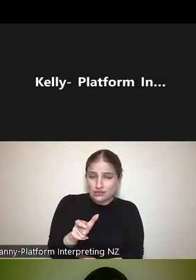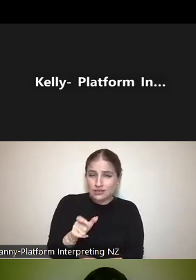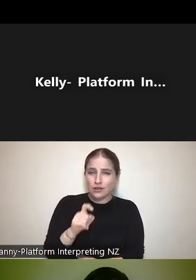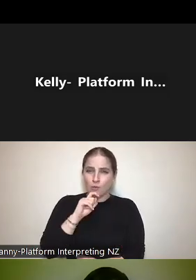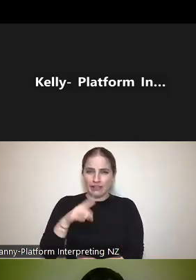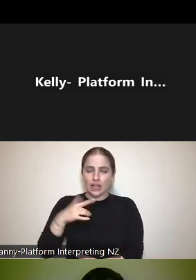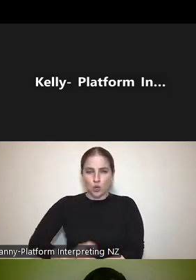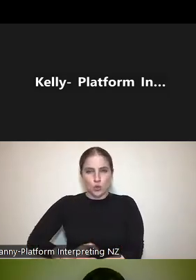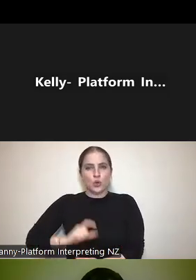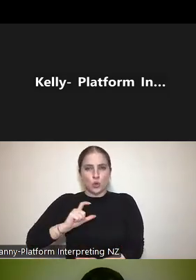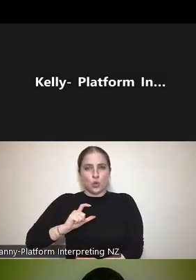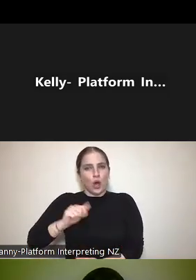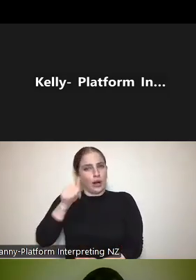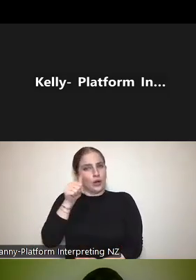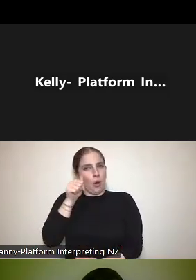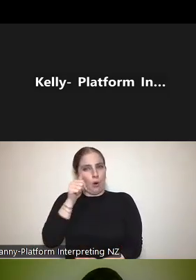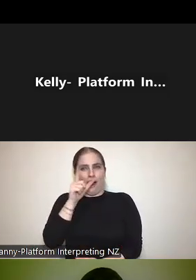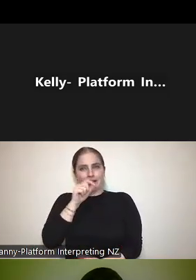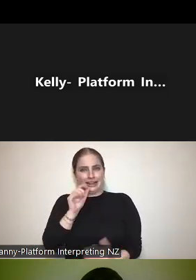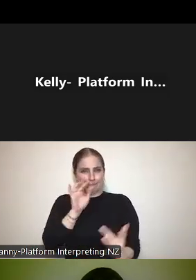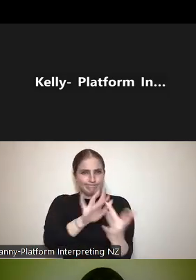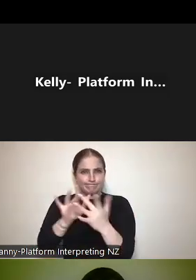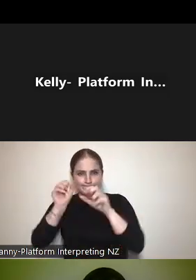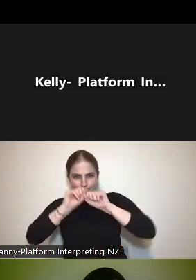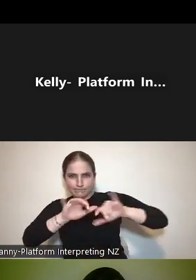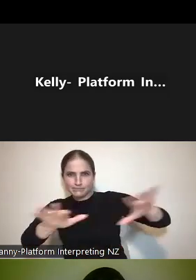you know, that yes, I can reach people with my language.